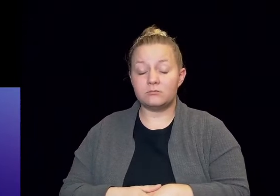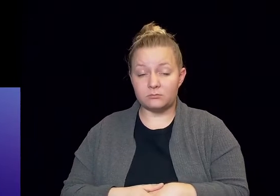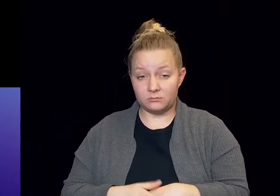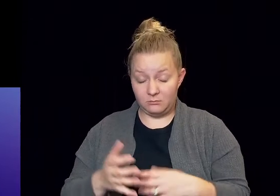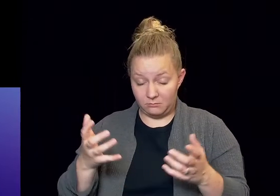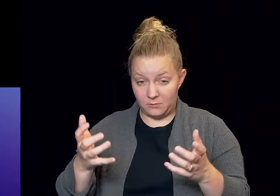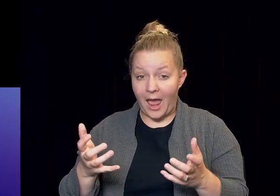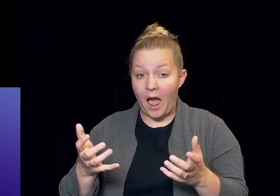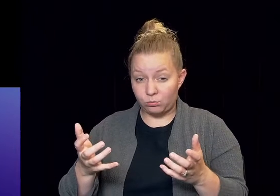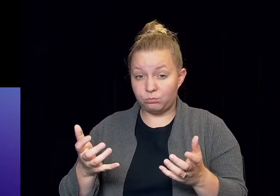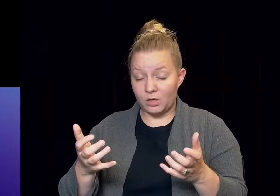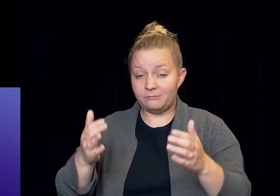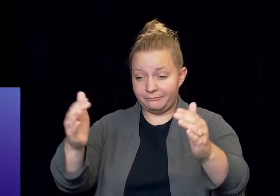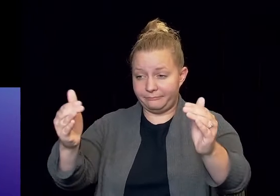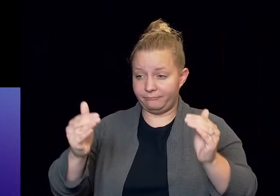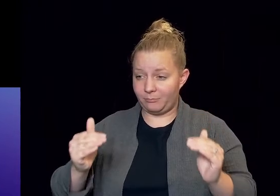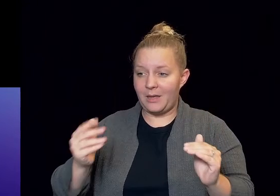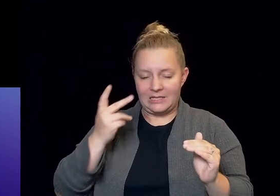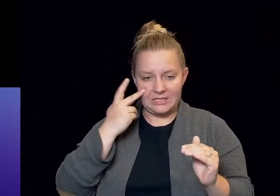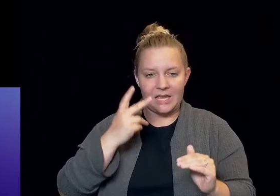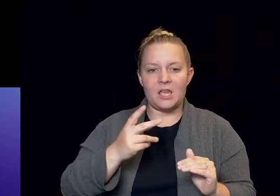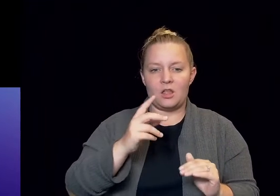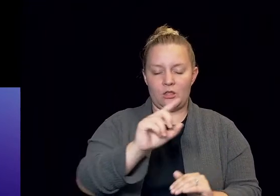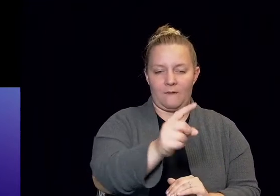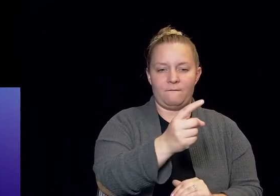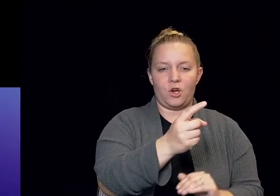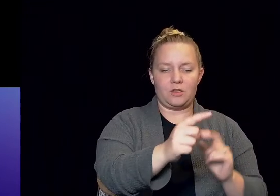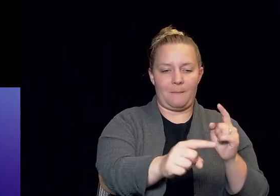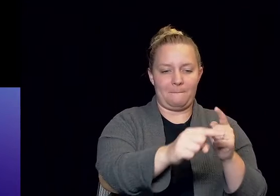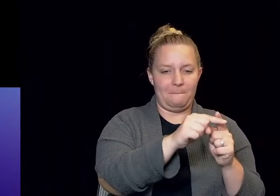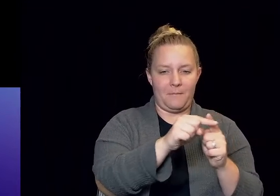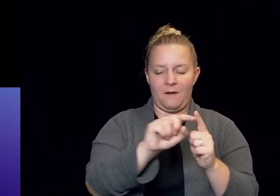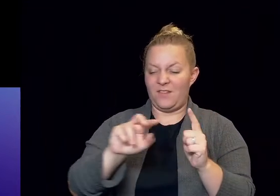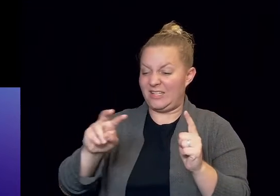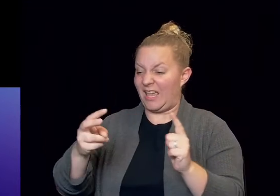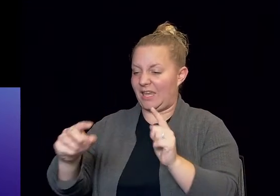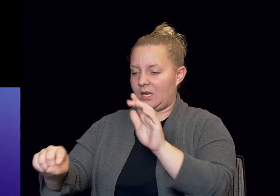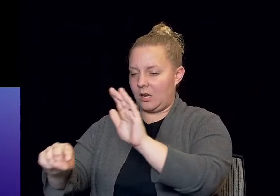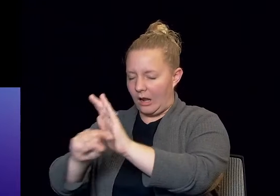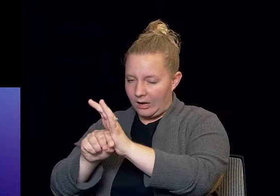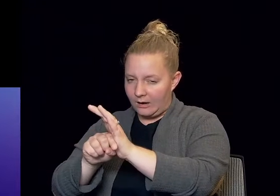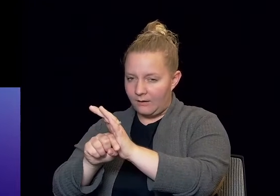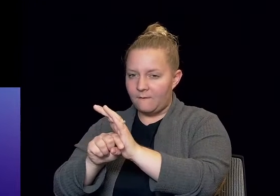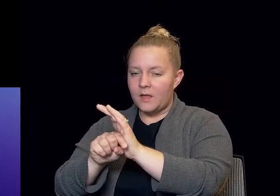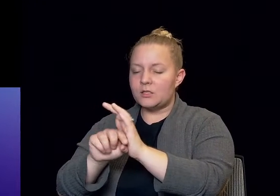that this first fraction is positive, the second fraction is negative. So again, back to my triangle